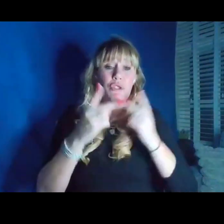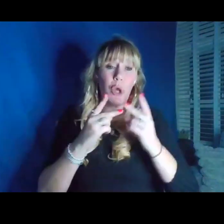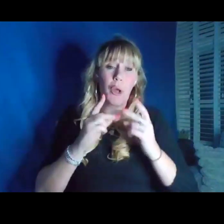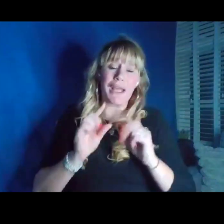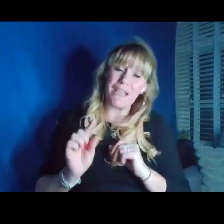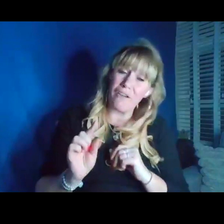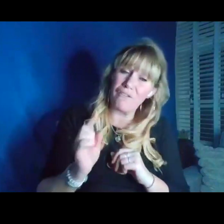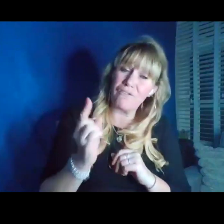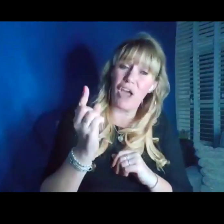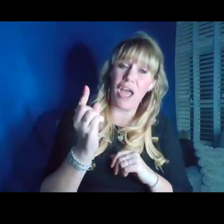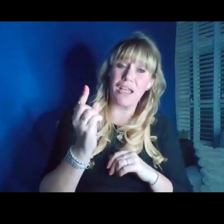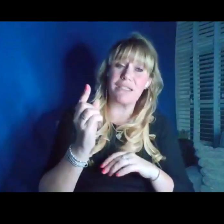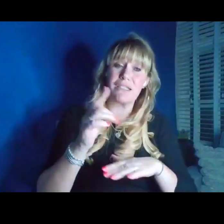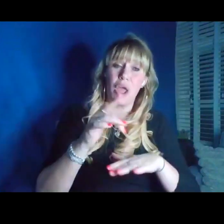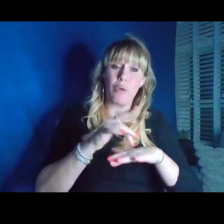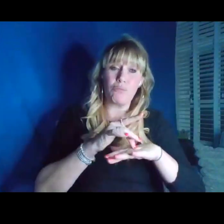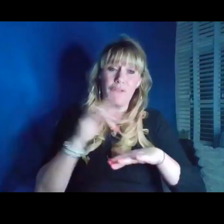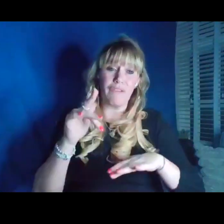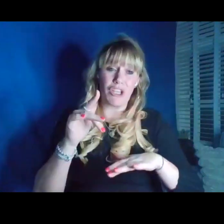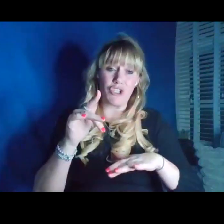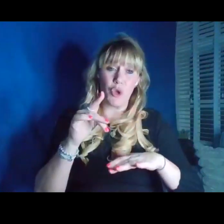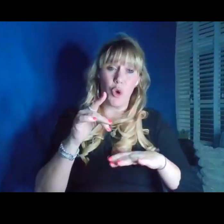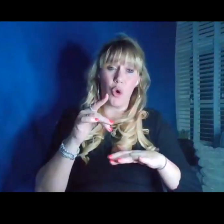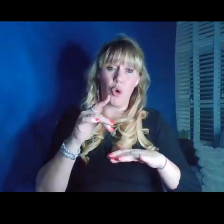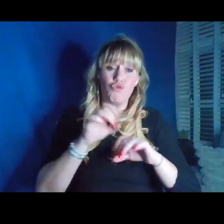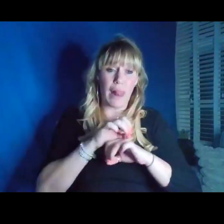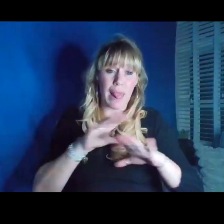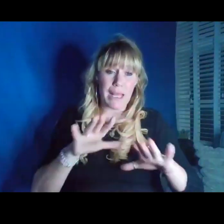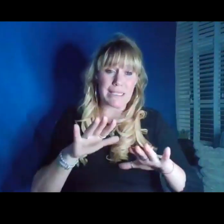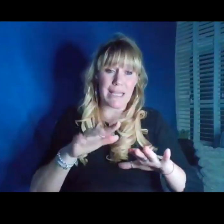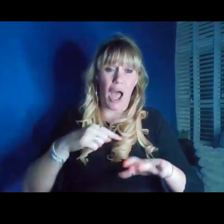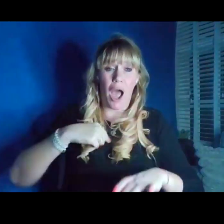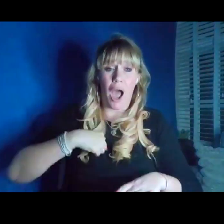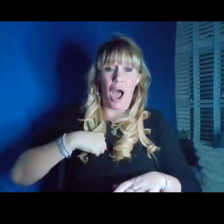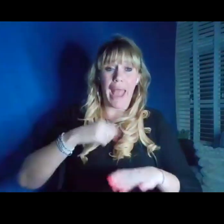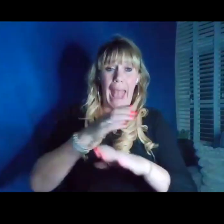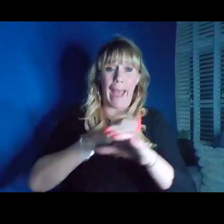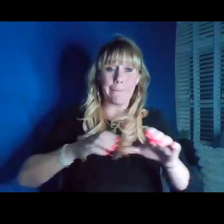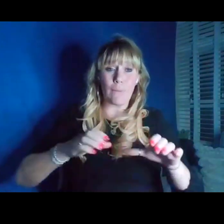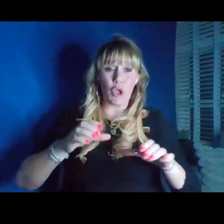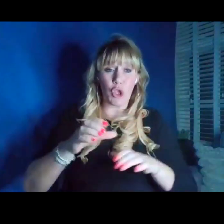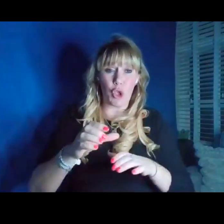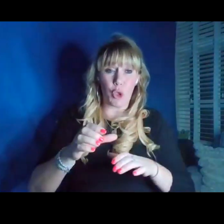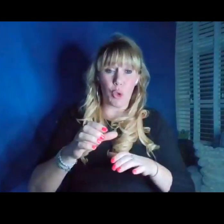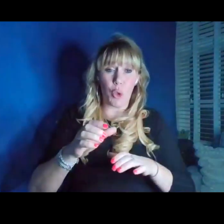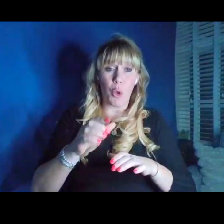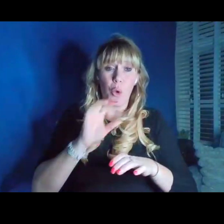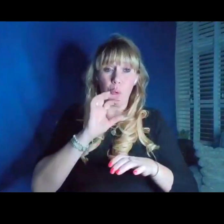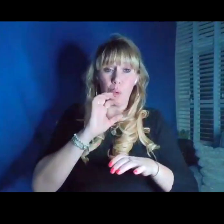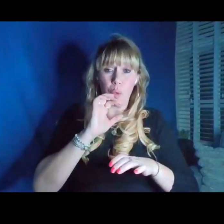release, I Am You, which she uploaded to SoundCloud last year under the name of RAlina.